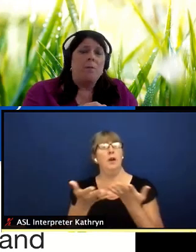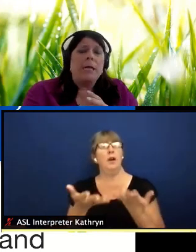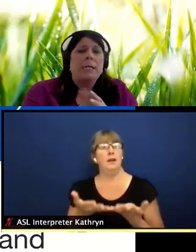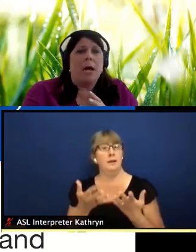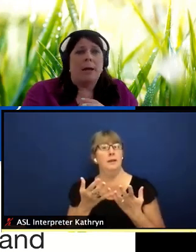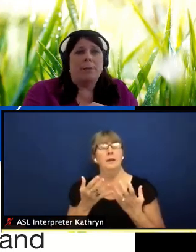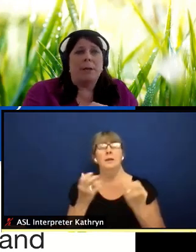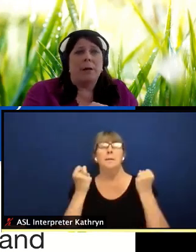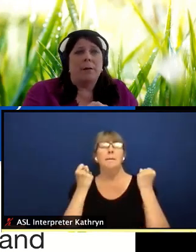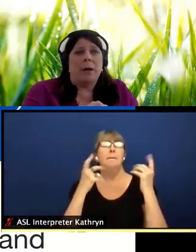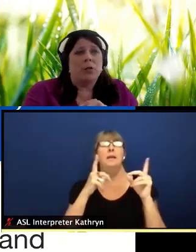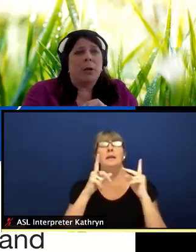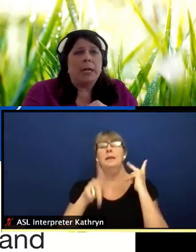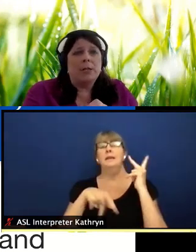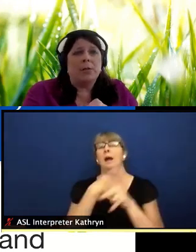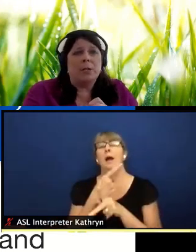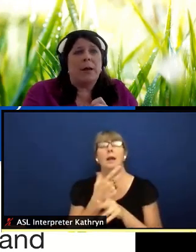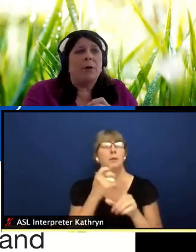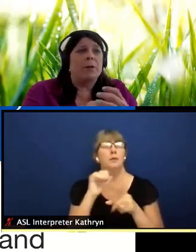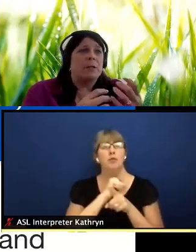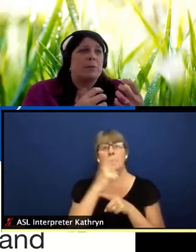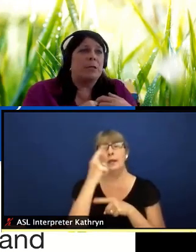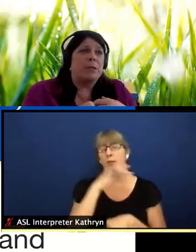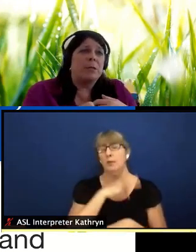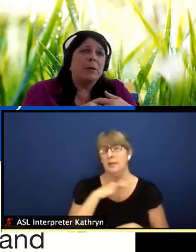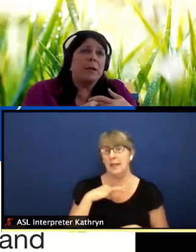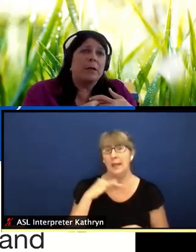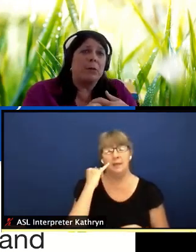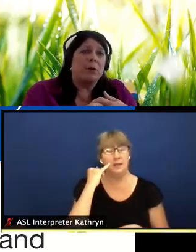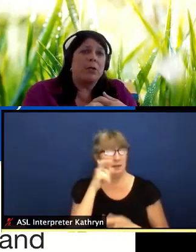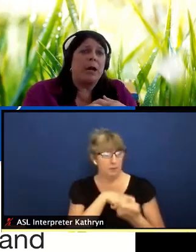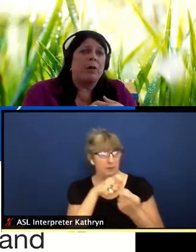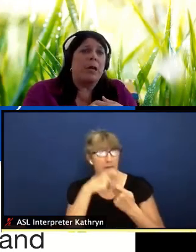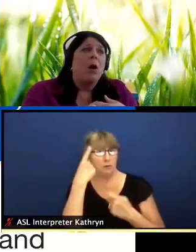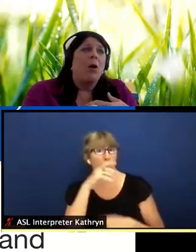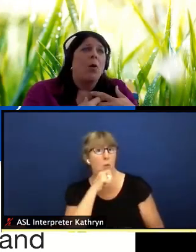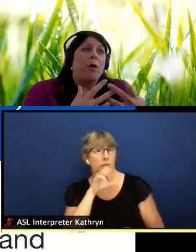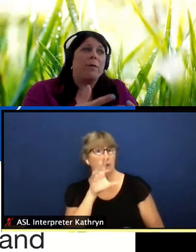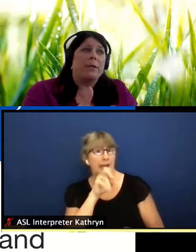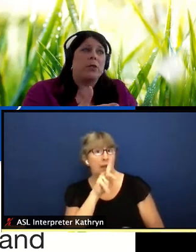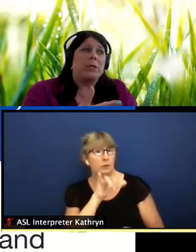many types of trainings for staff whether it's been specifically for Orange County, or if it's just